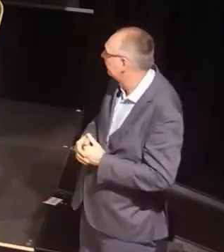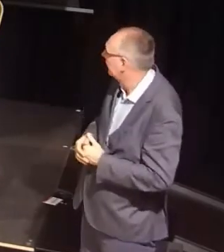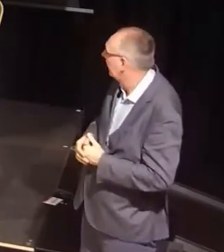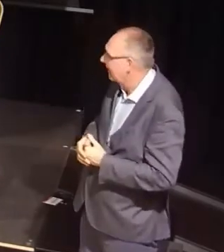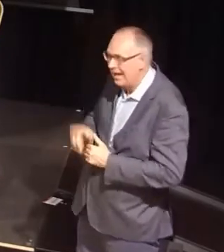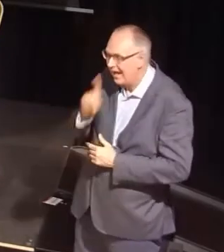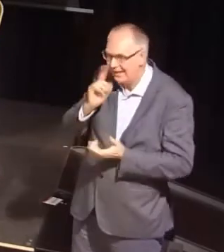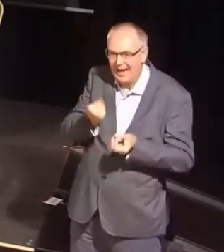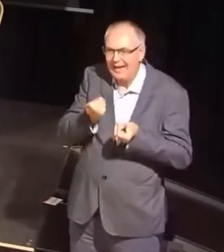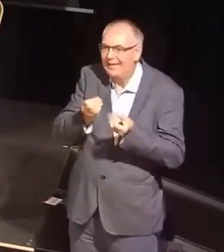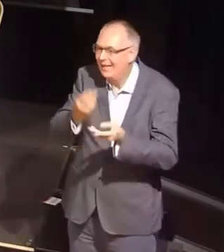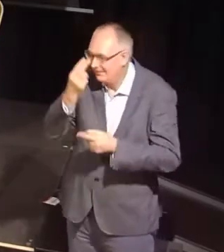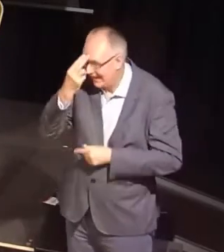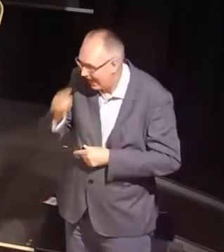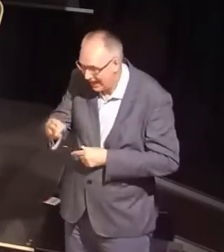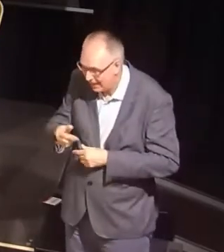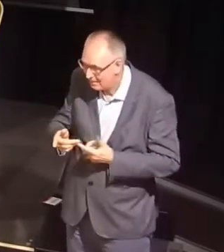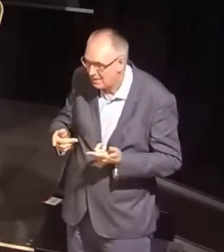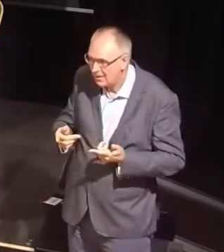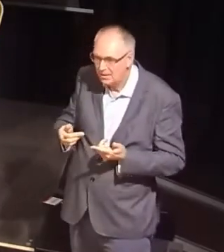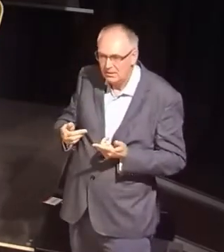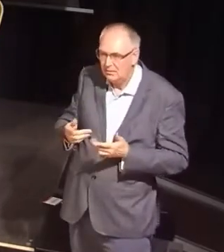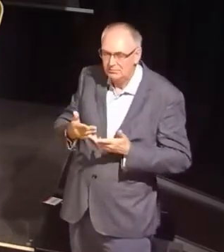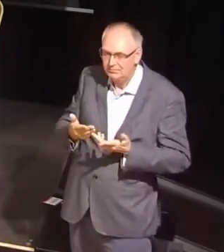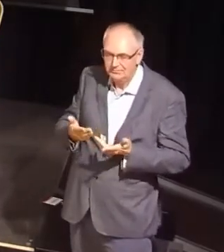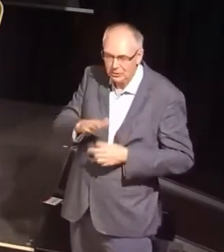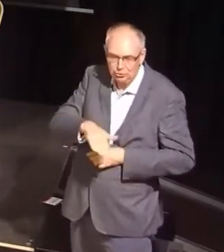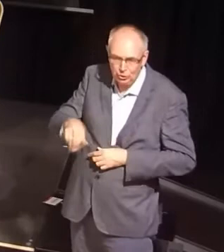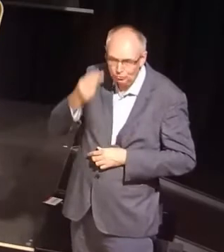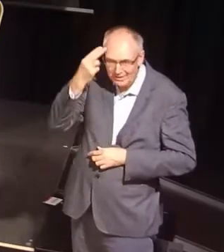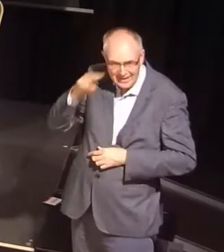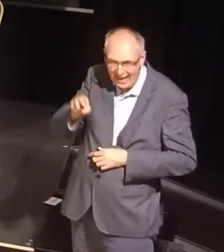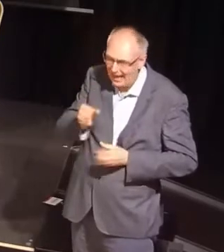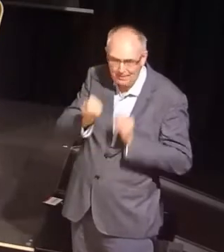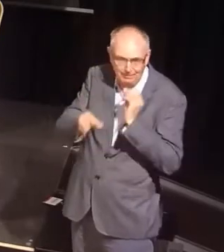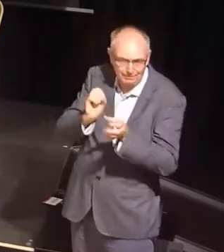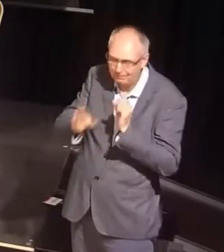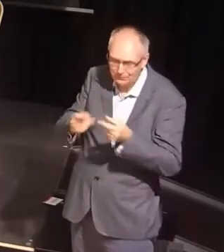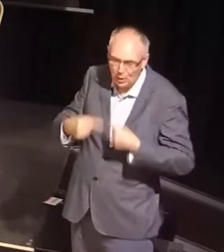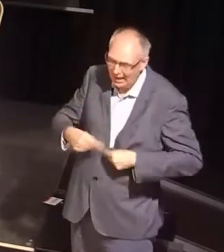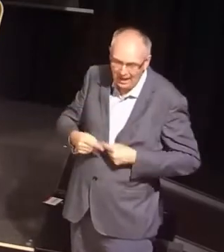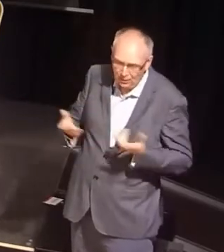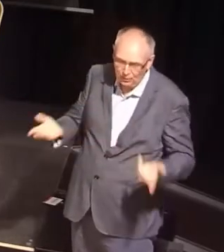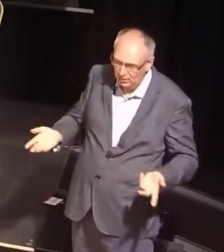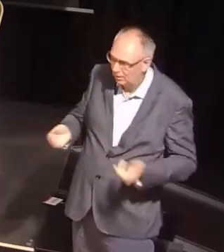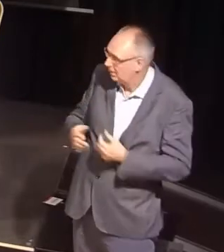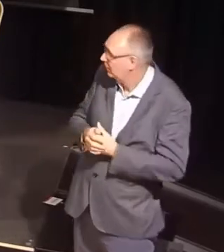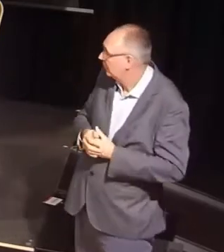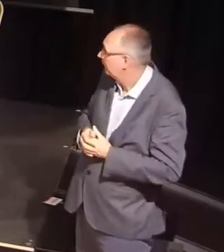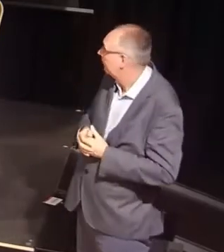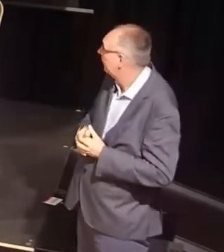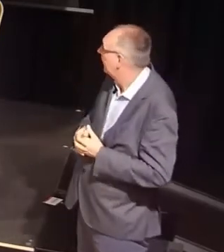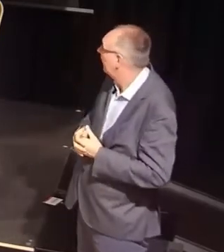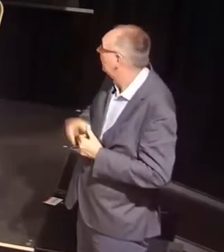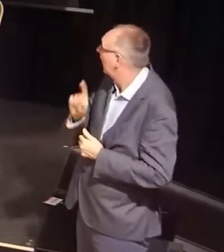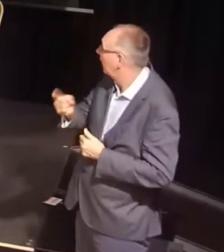unfortunately I can't say the name of any of the kids that I'm going to be talking about today. But this gentleman in our centre